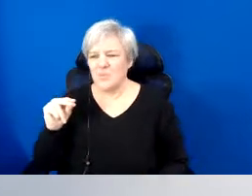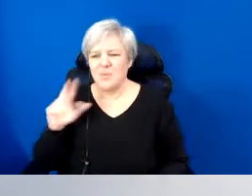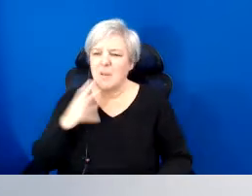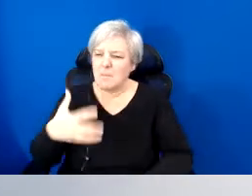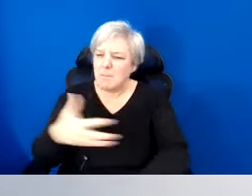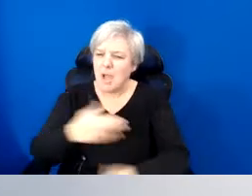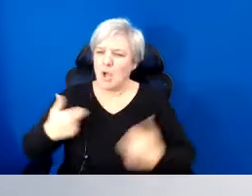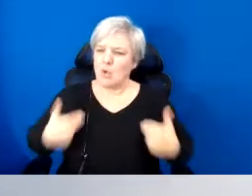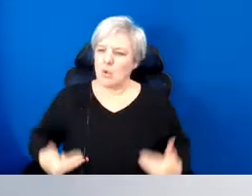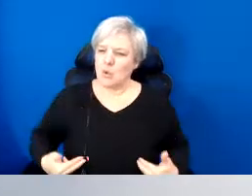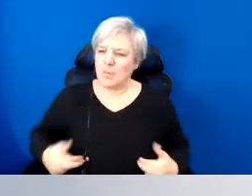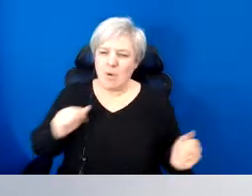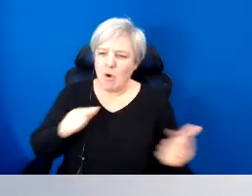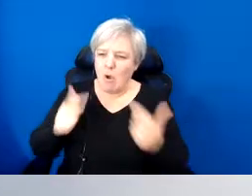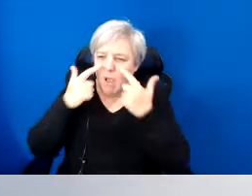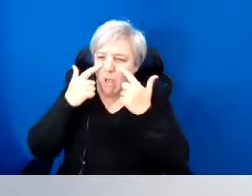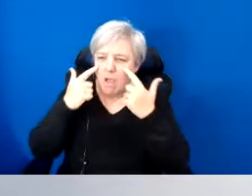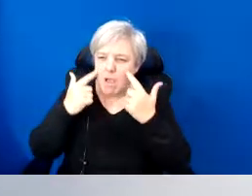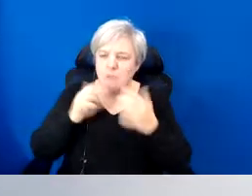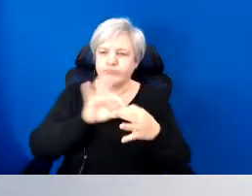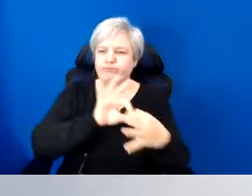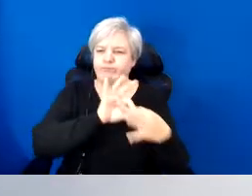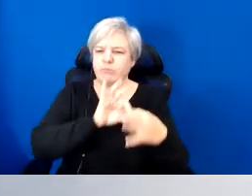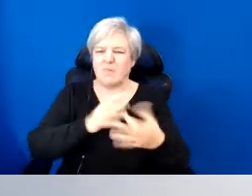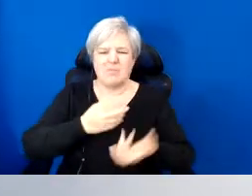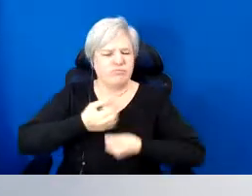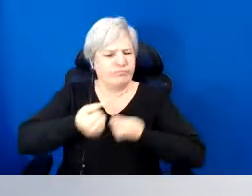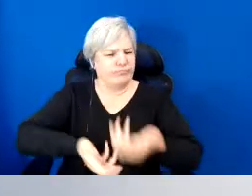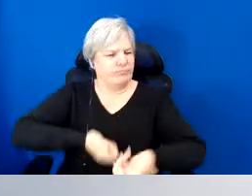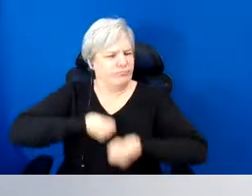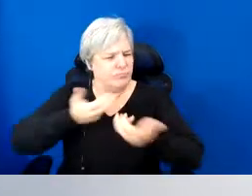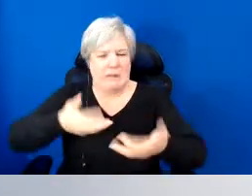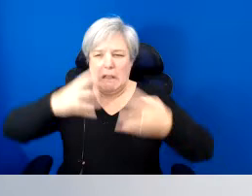And I believe there's power in having just a good cry. And also